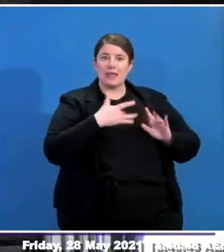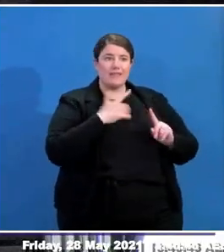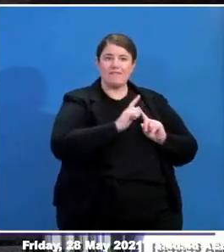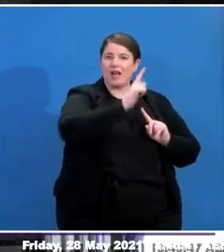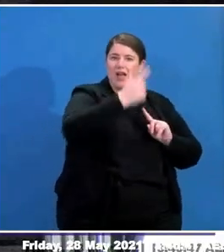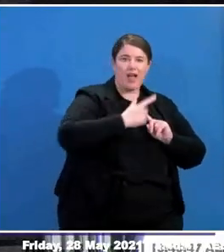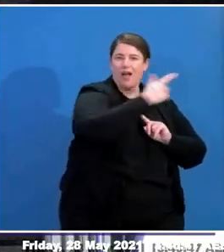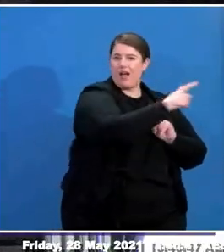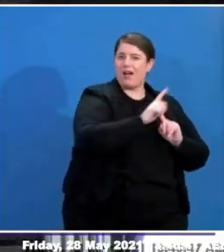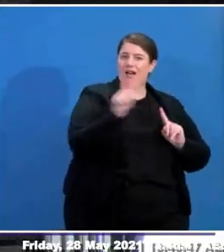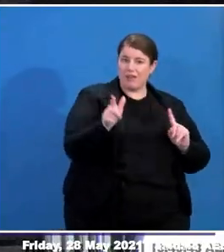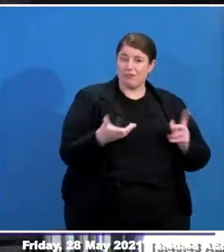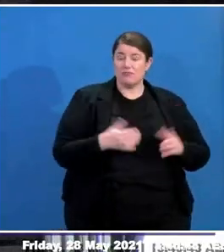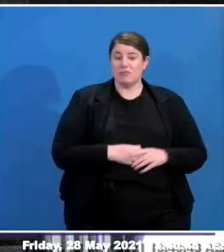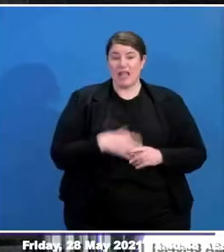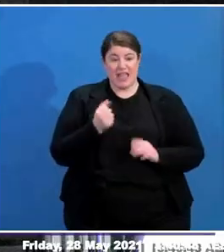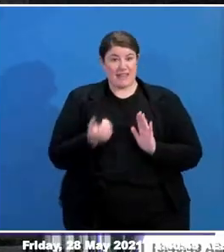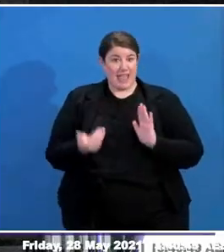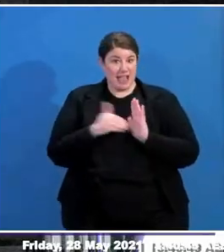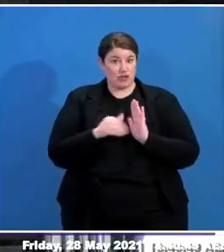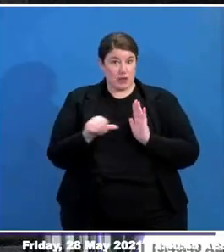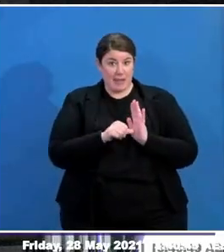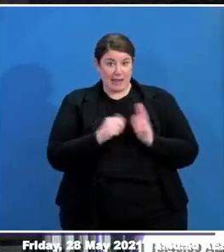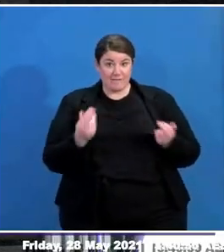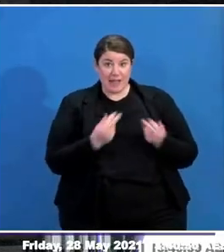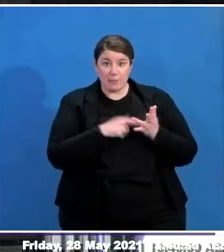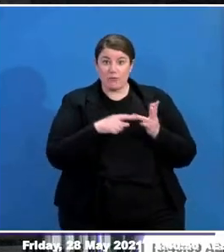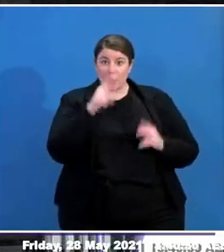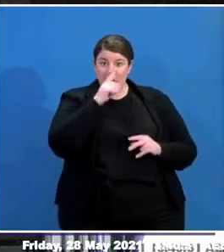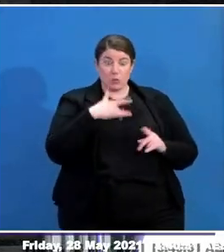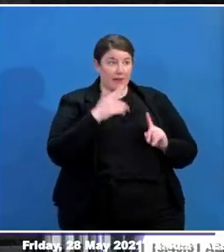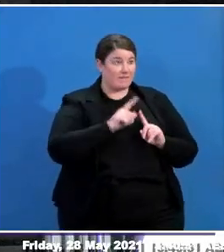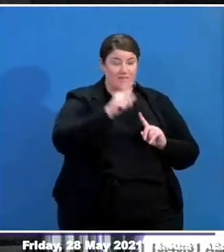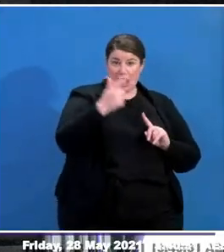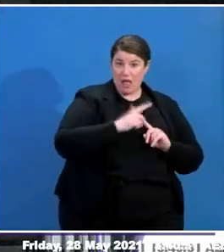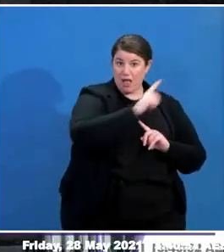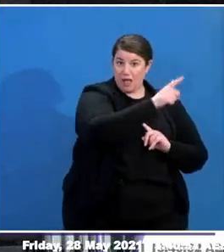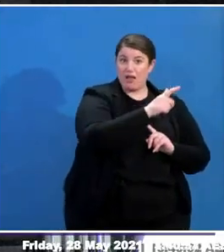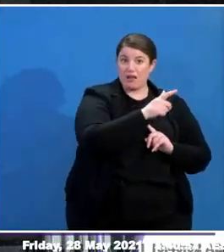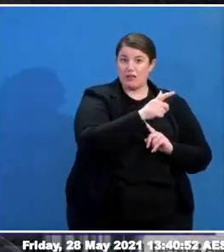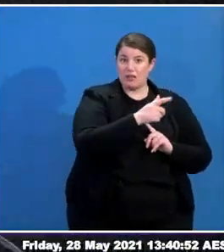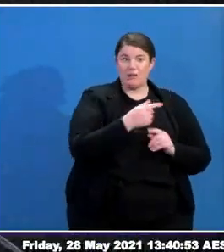Are there additional amounts available for people who might be further away from supports that are more expensive?